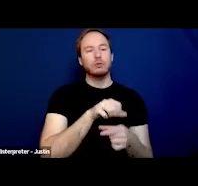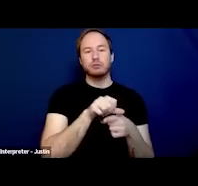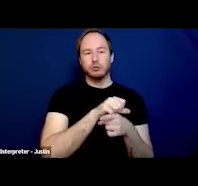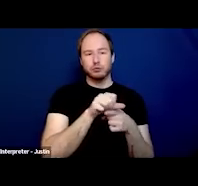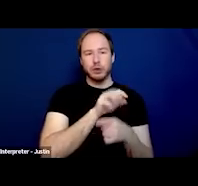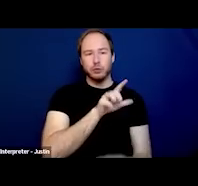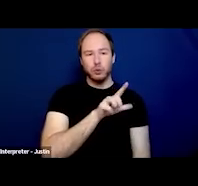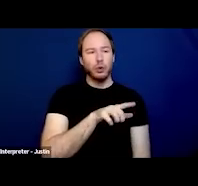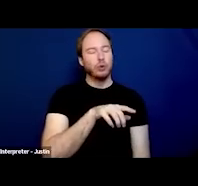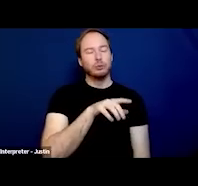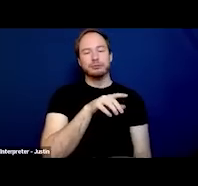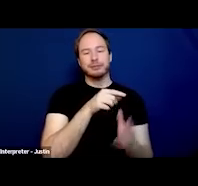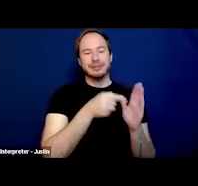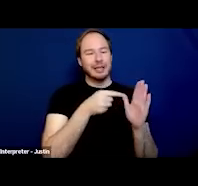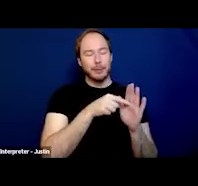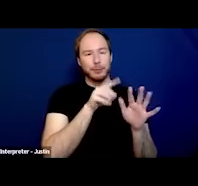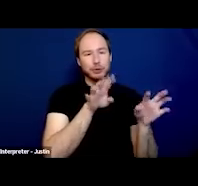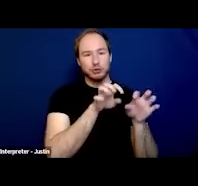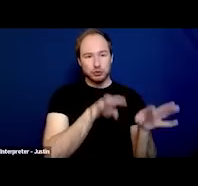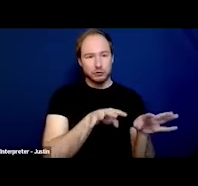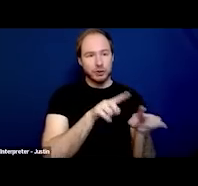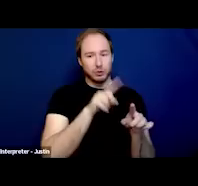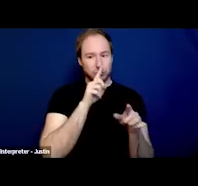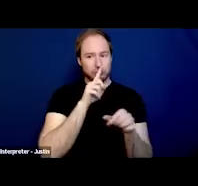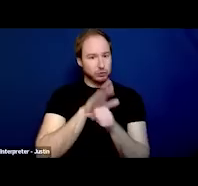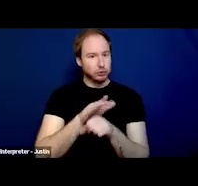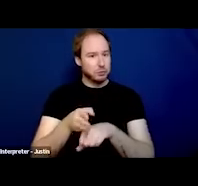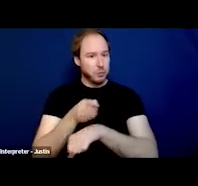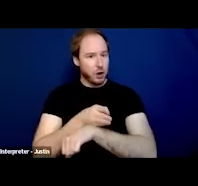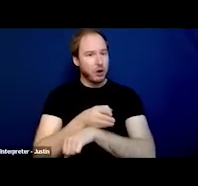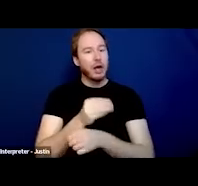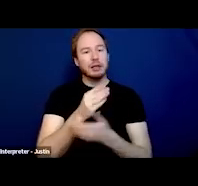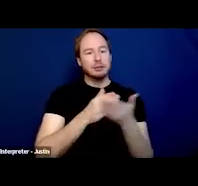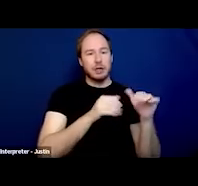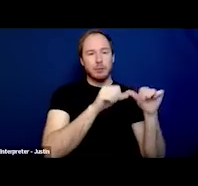sample surveys to measure progress, even architectural and design guides